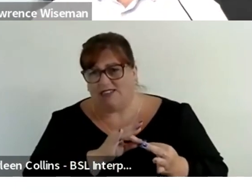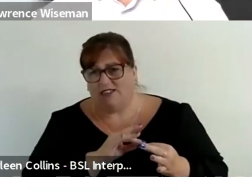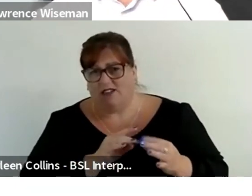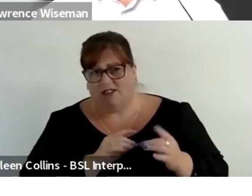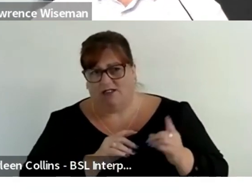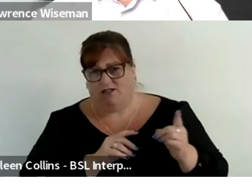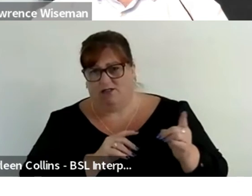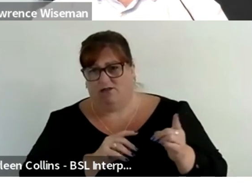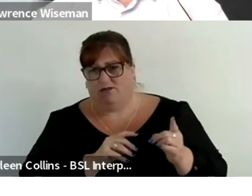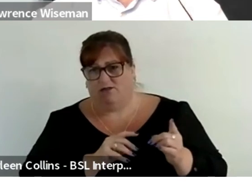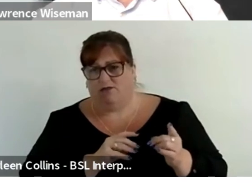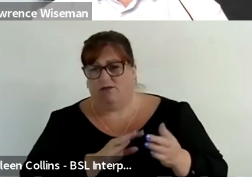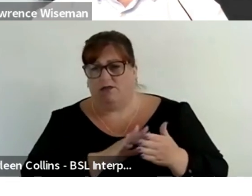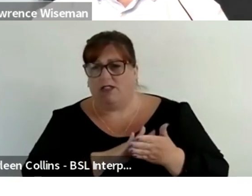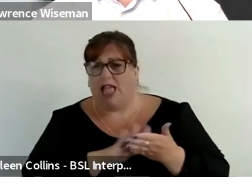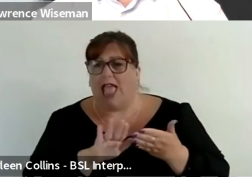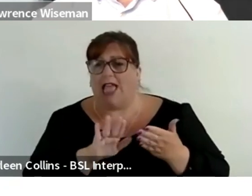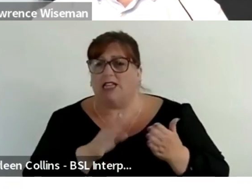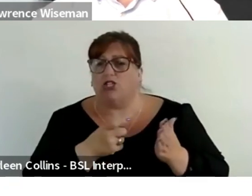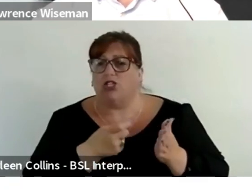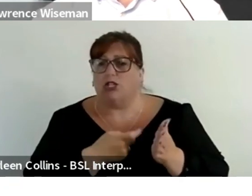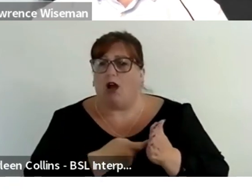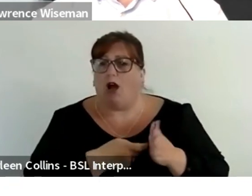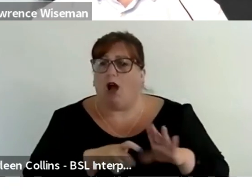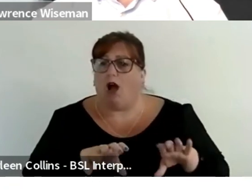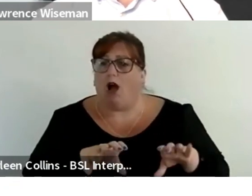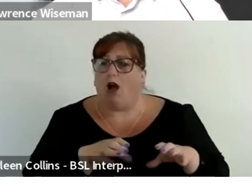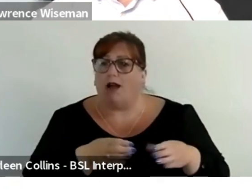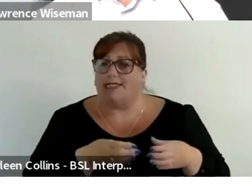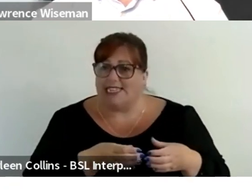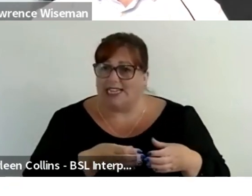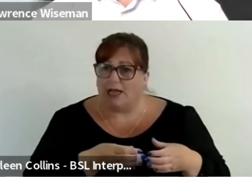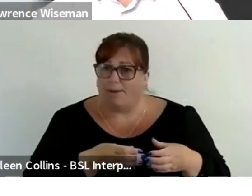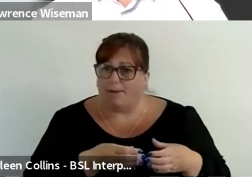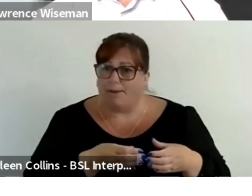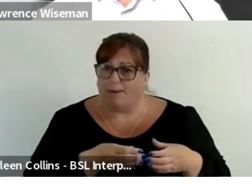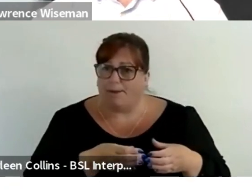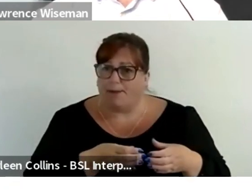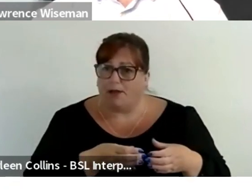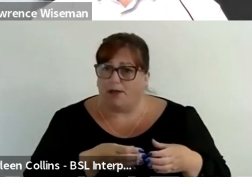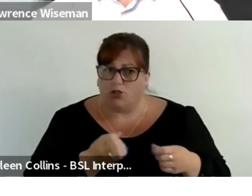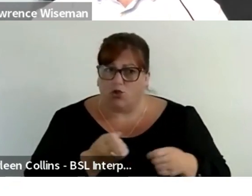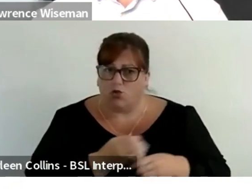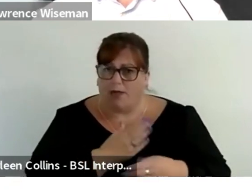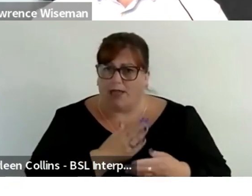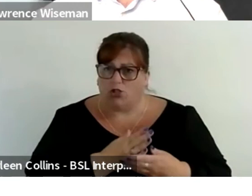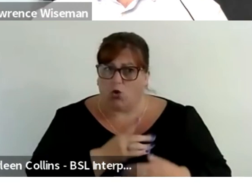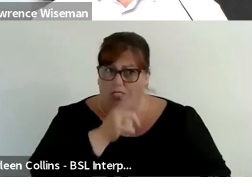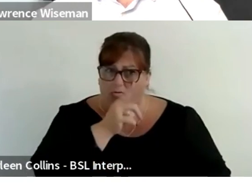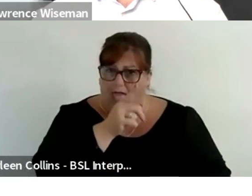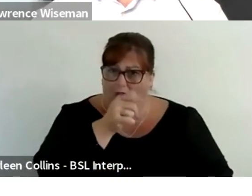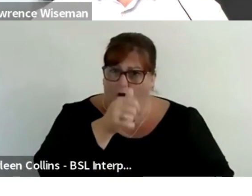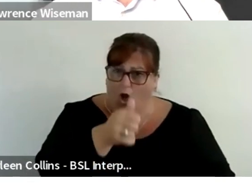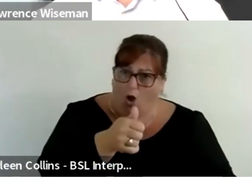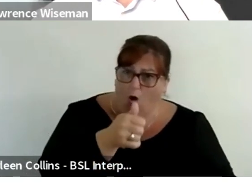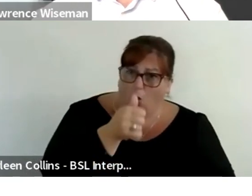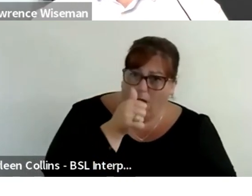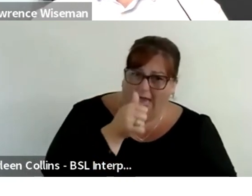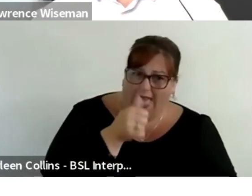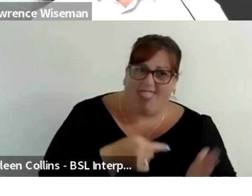rs and make sure it wasn't wording that was thoughtless as opposed to intentionally exclusive.